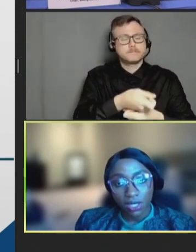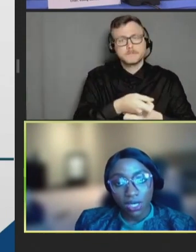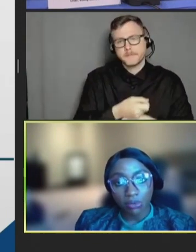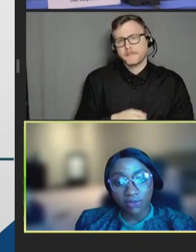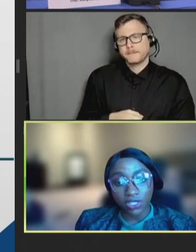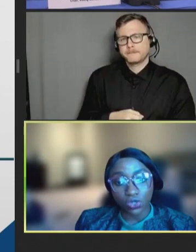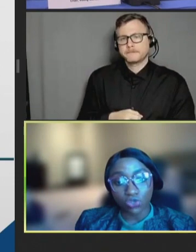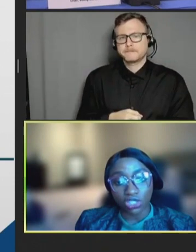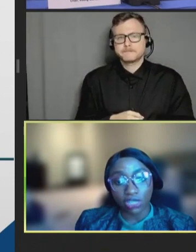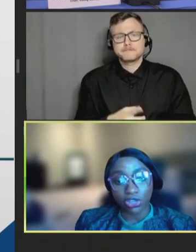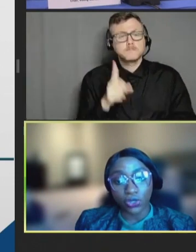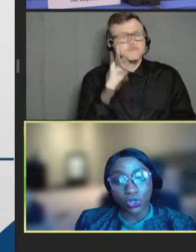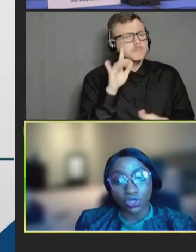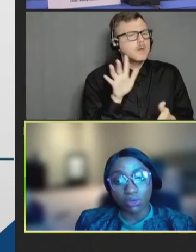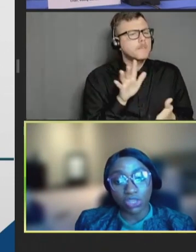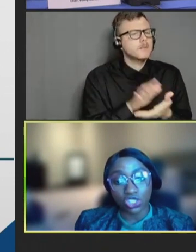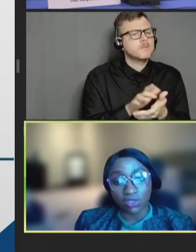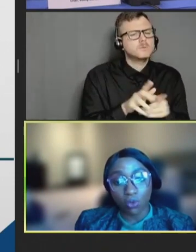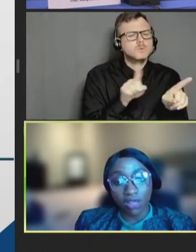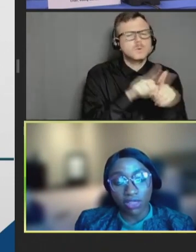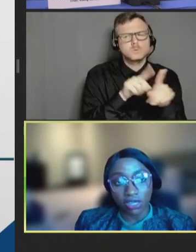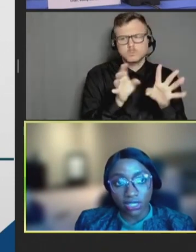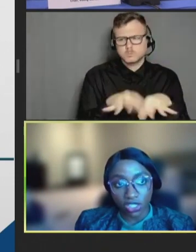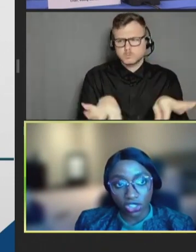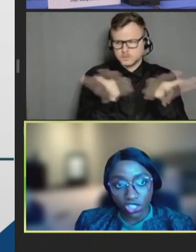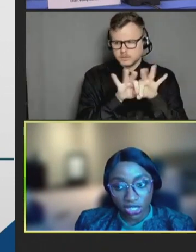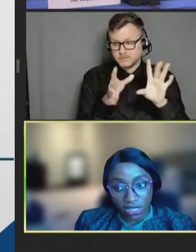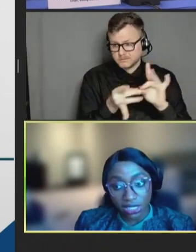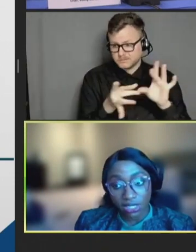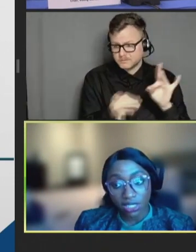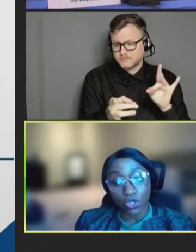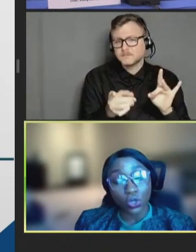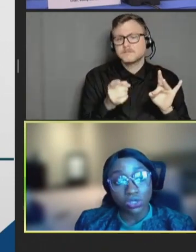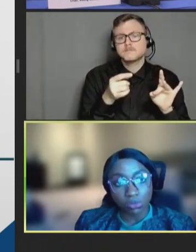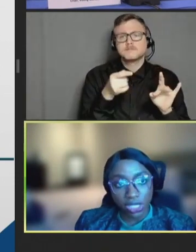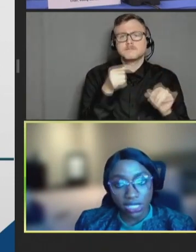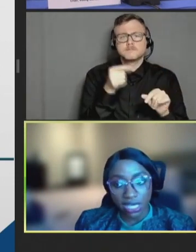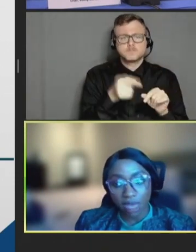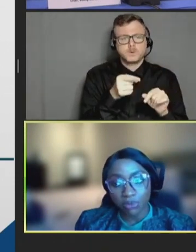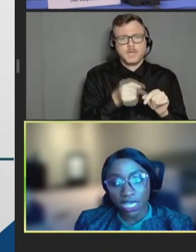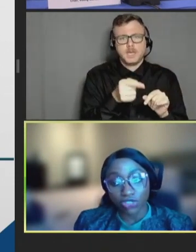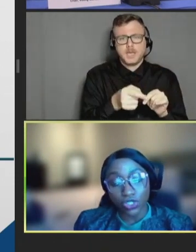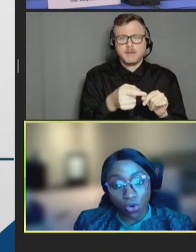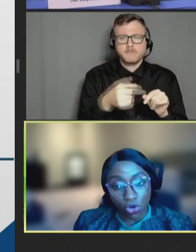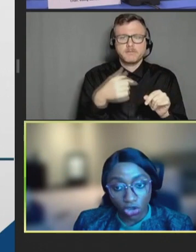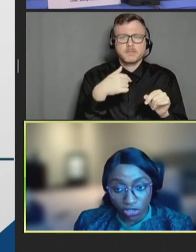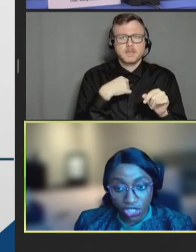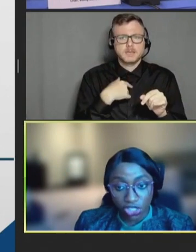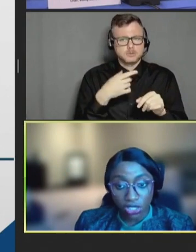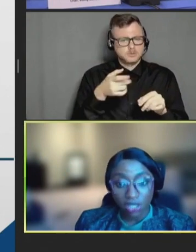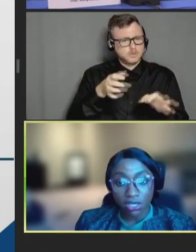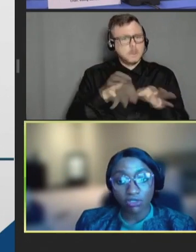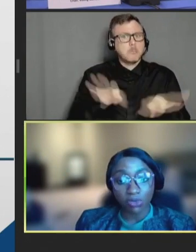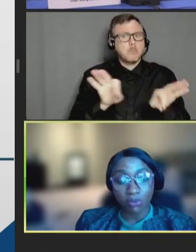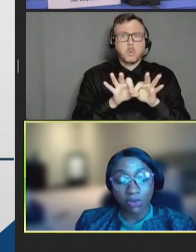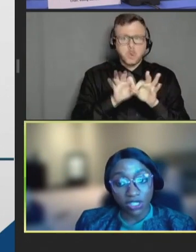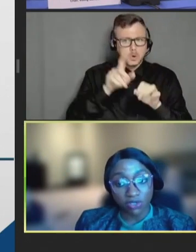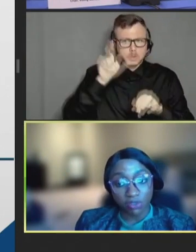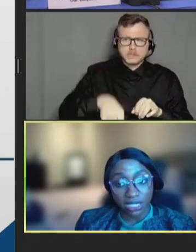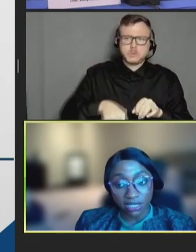And, I believe, it's also really critical to mention that while there is this urgent need to closing immunity gaps and restore coverage from the effects of the